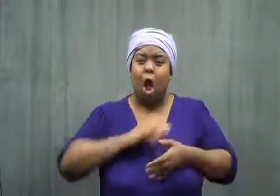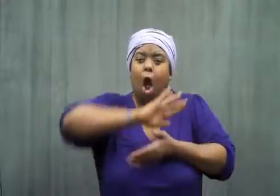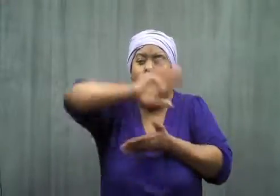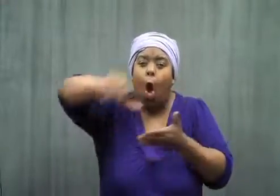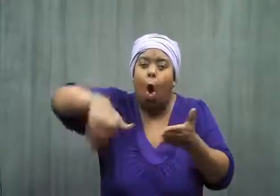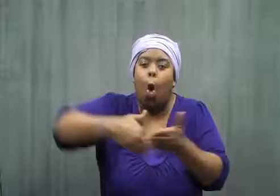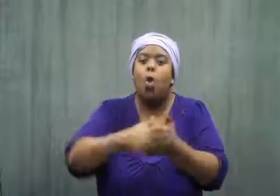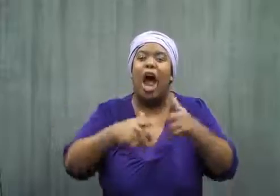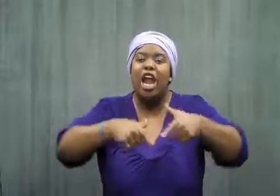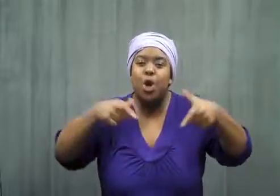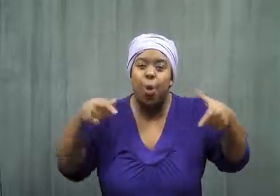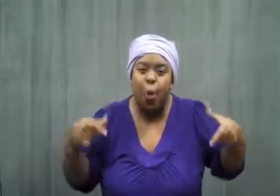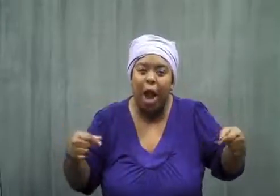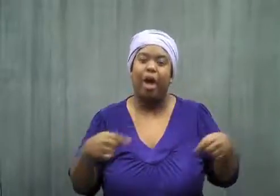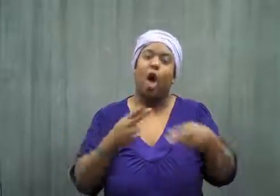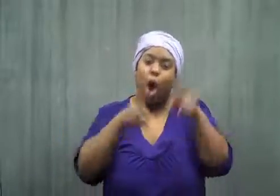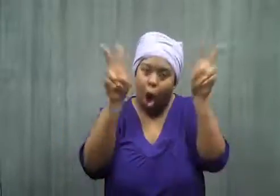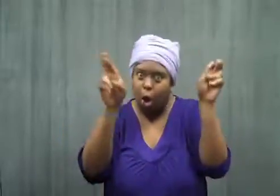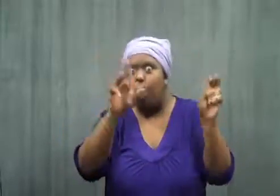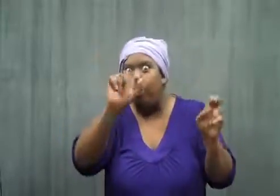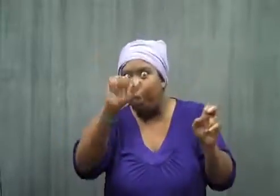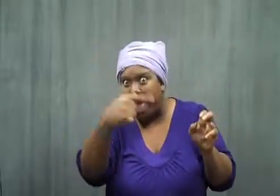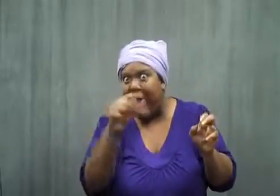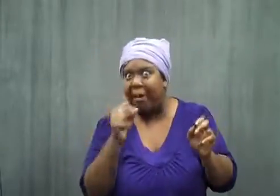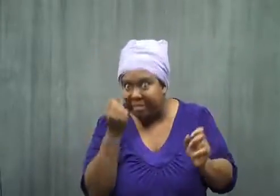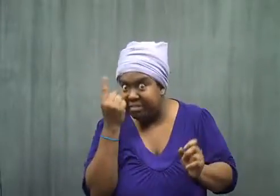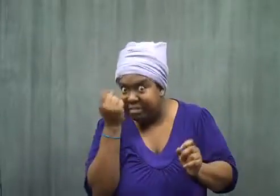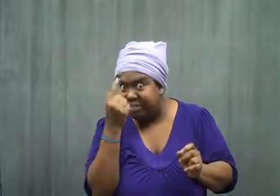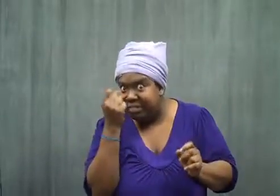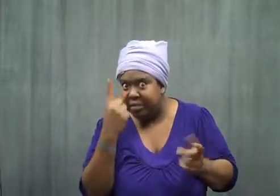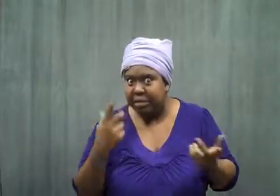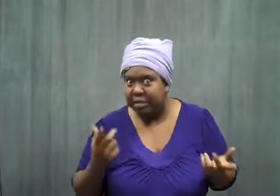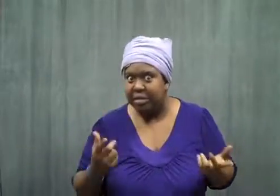The whole thing. It was raggedy.